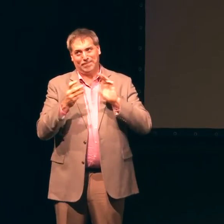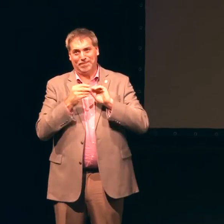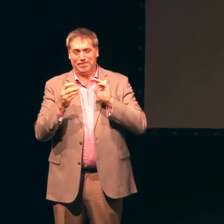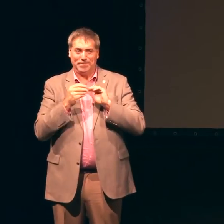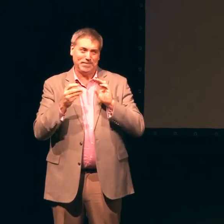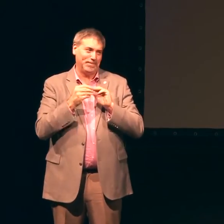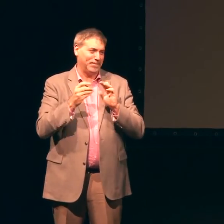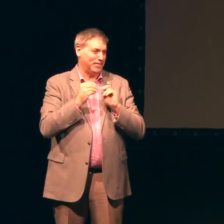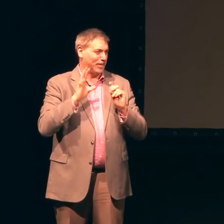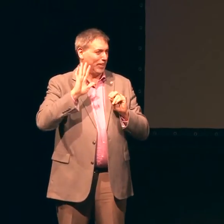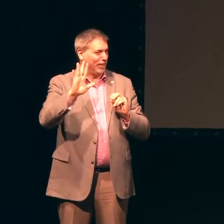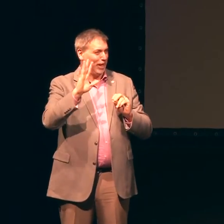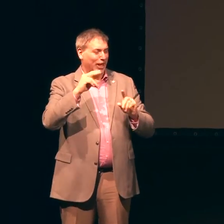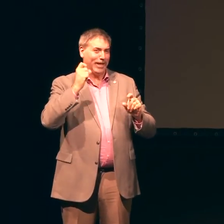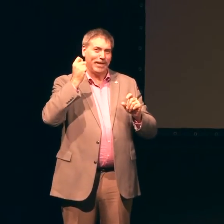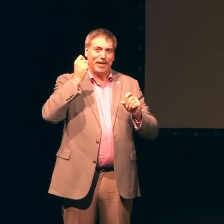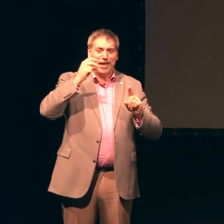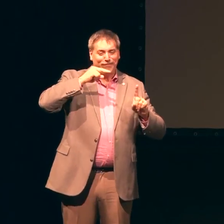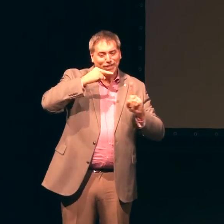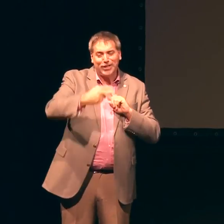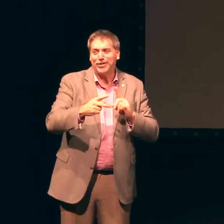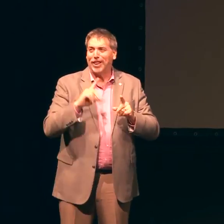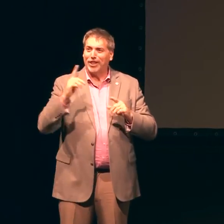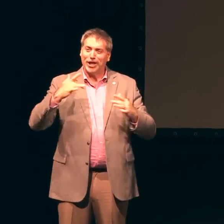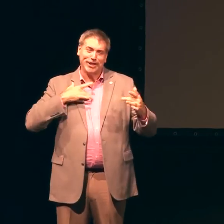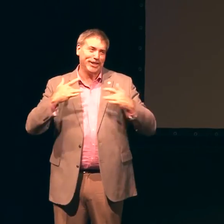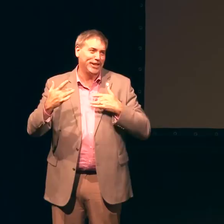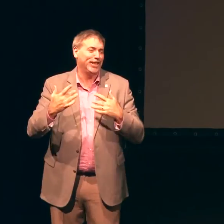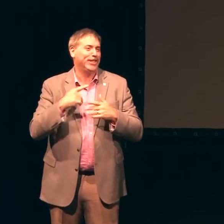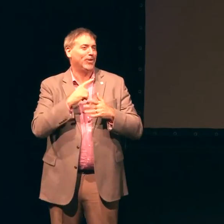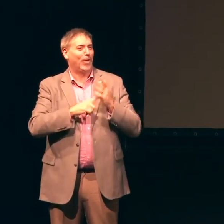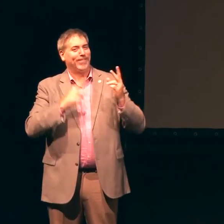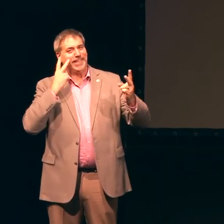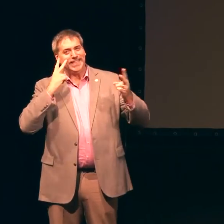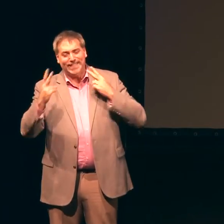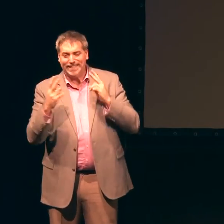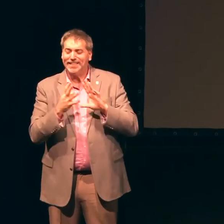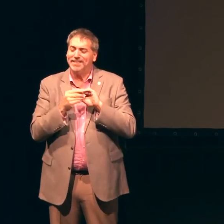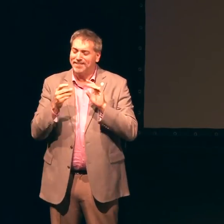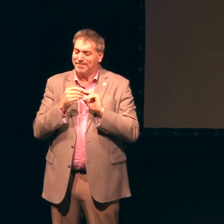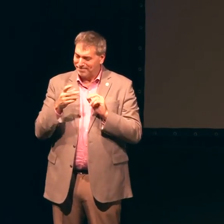meet people I hear a lot of complaints and grievances, their views and concerns and what